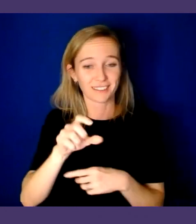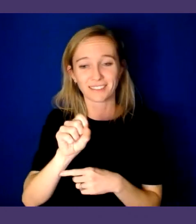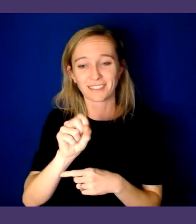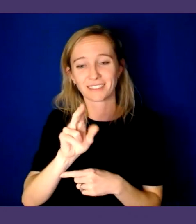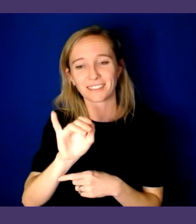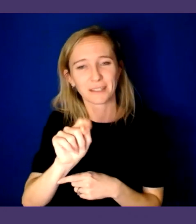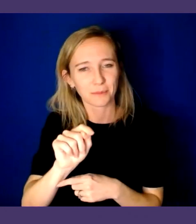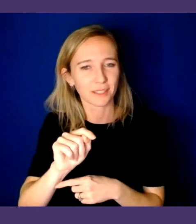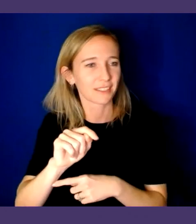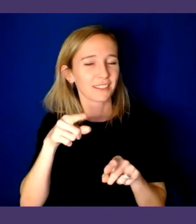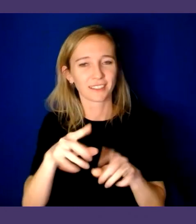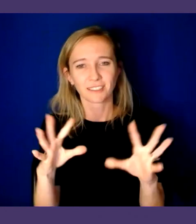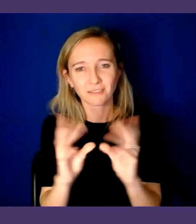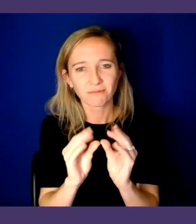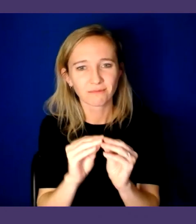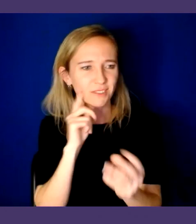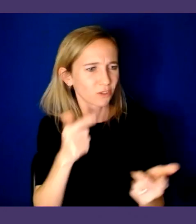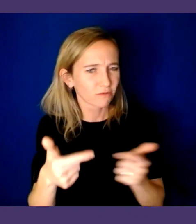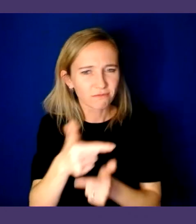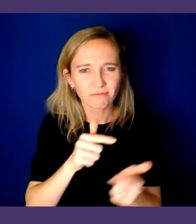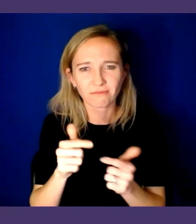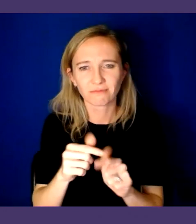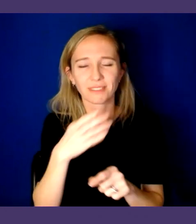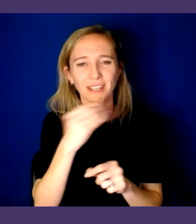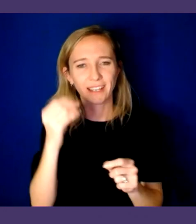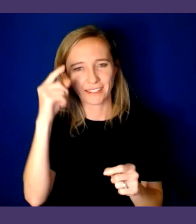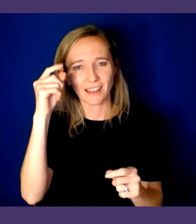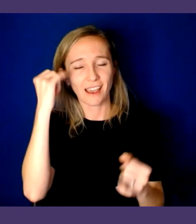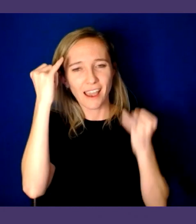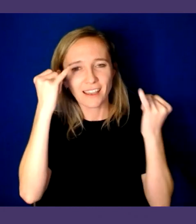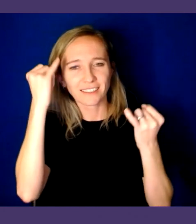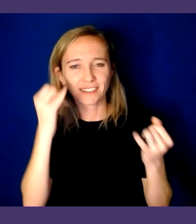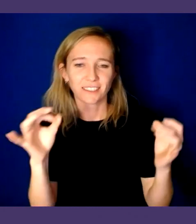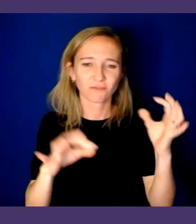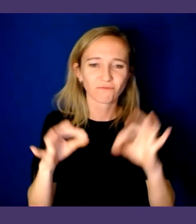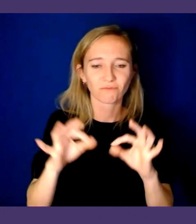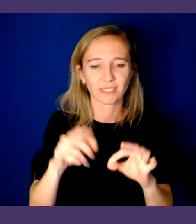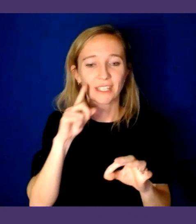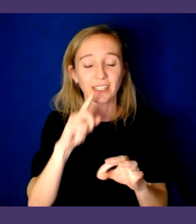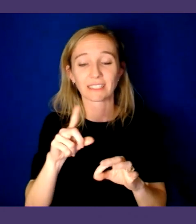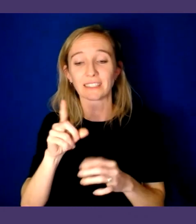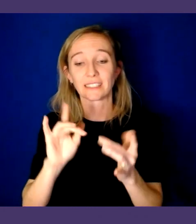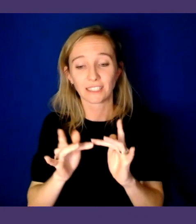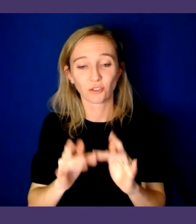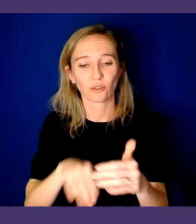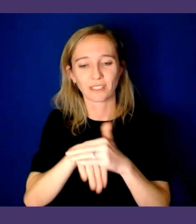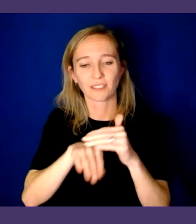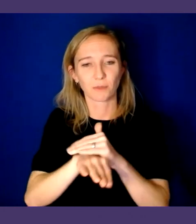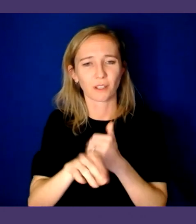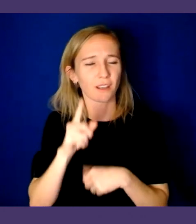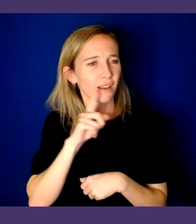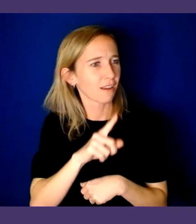and drive meaningful conversations around digital accessibility. It's been a privilege to be part of this conversation and